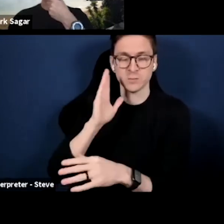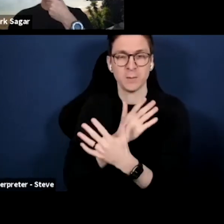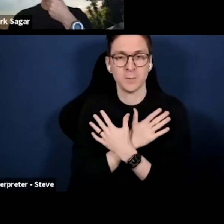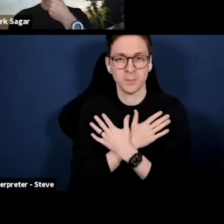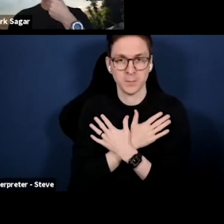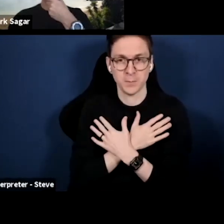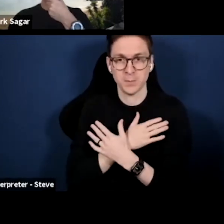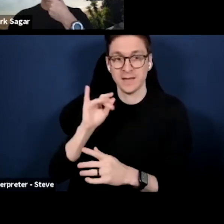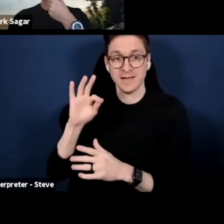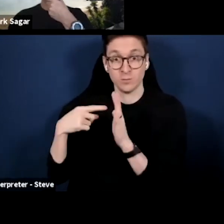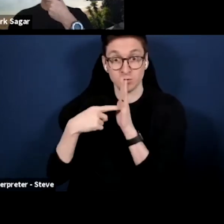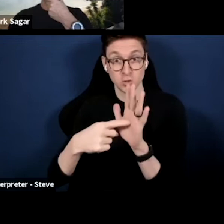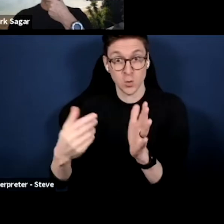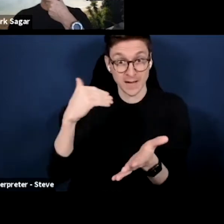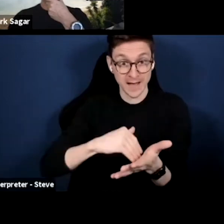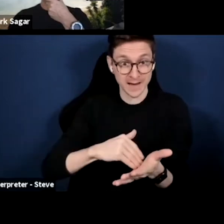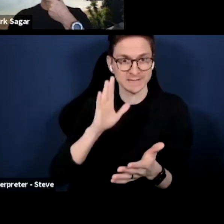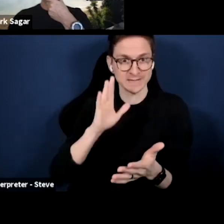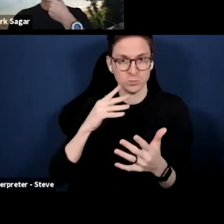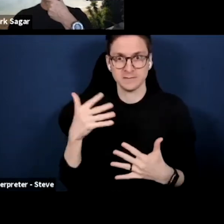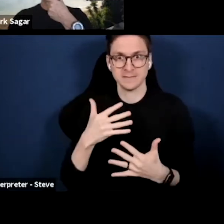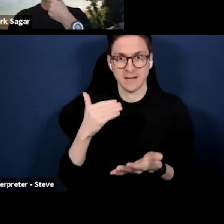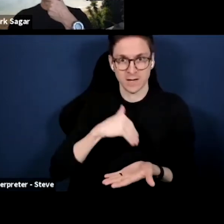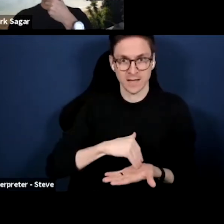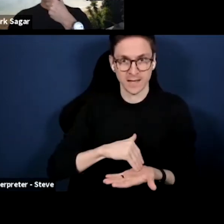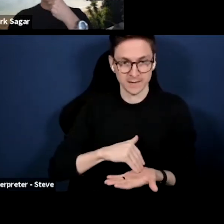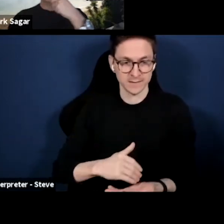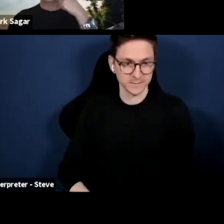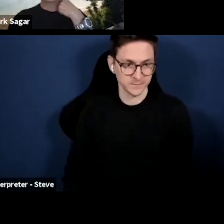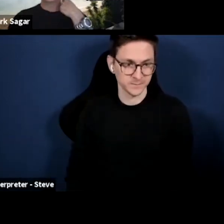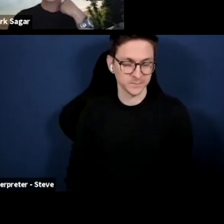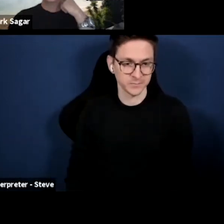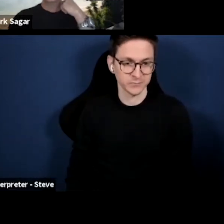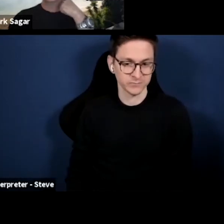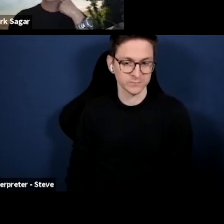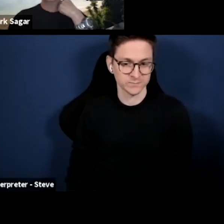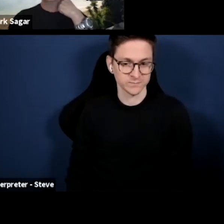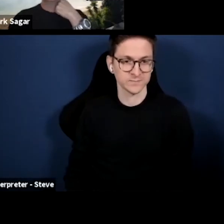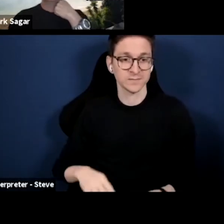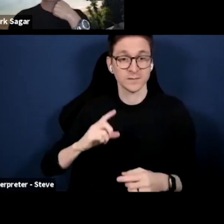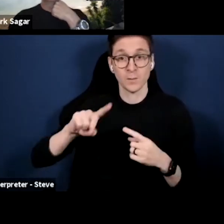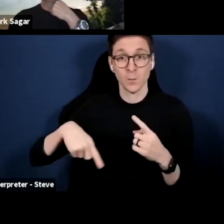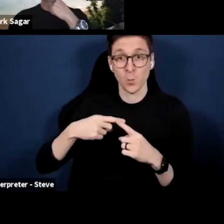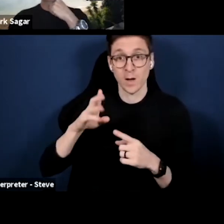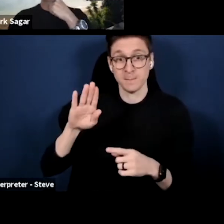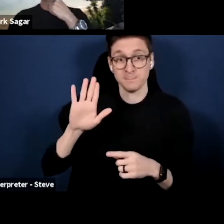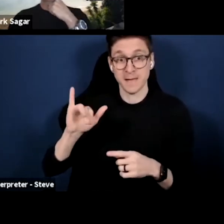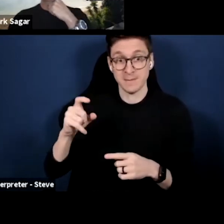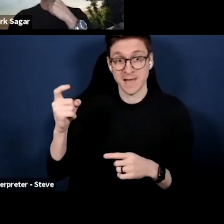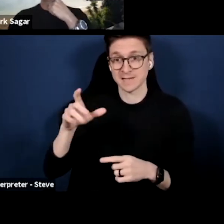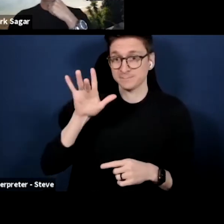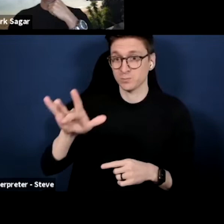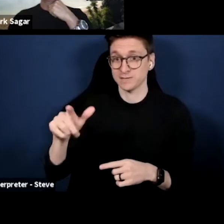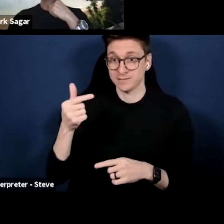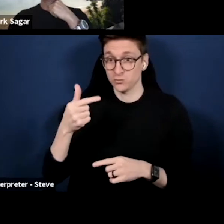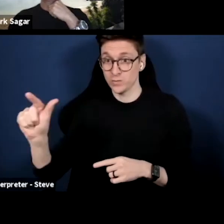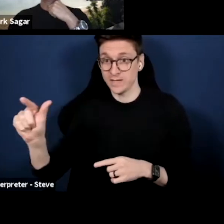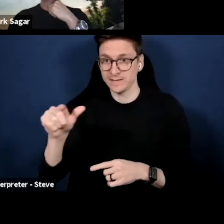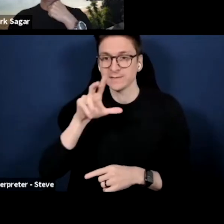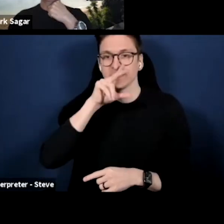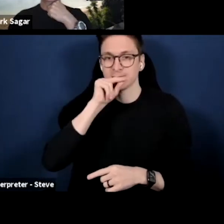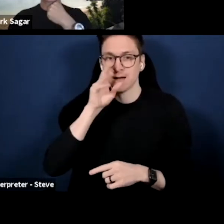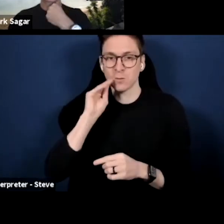see she's now scared of it when baby x presses the green button a duck appears and when she presses